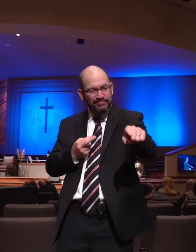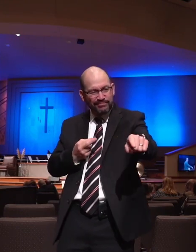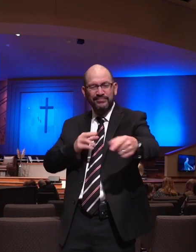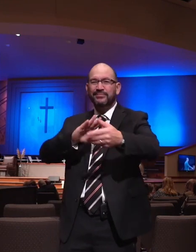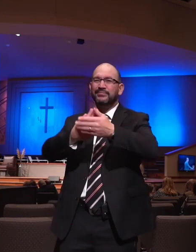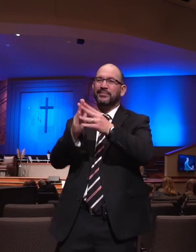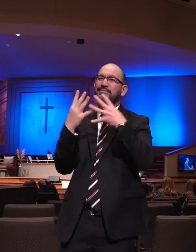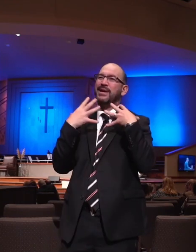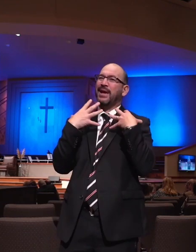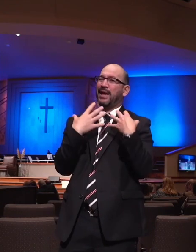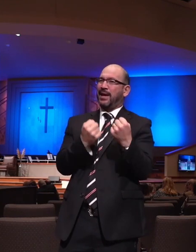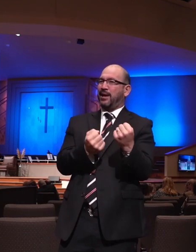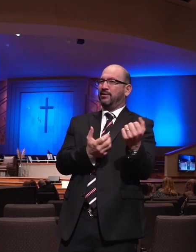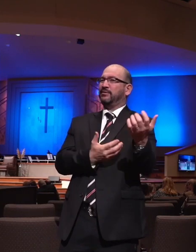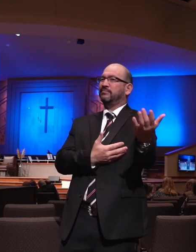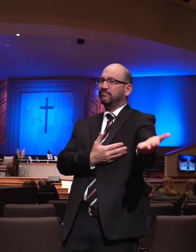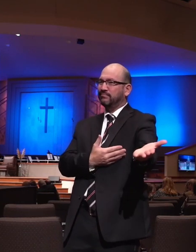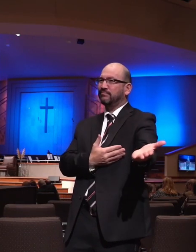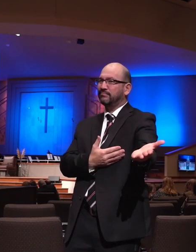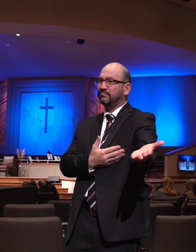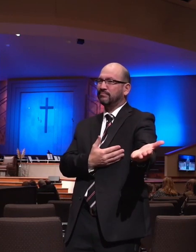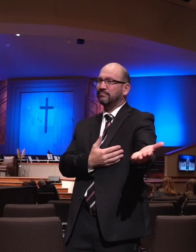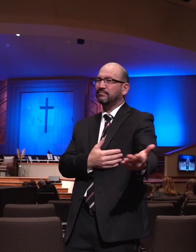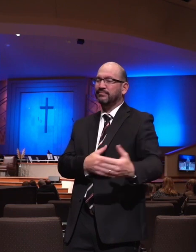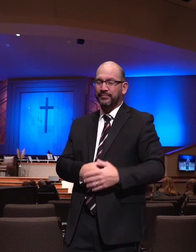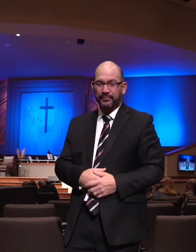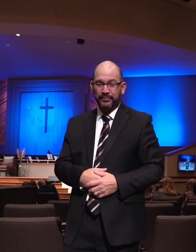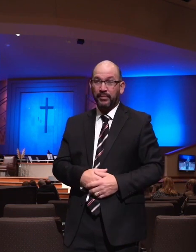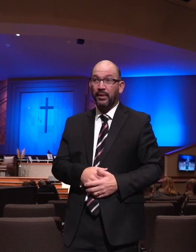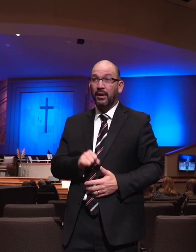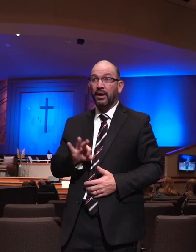healed is because of this little girl's faith and if you think well you're kind